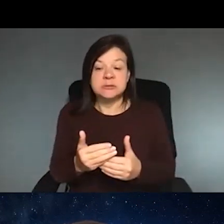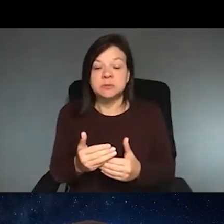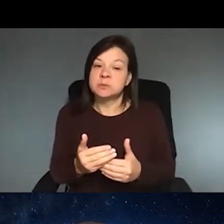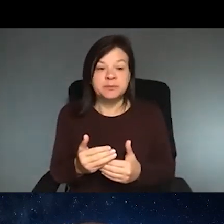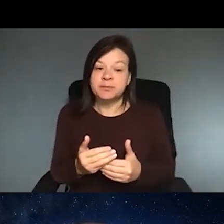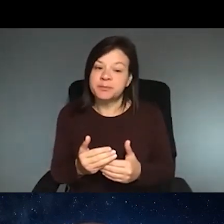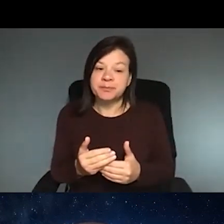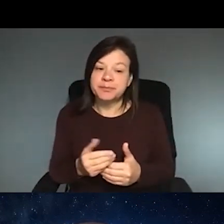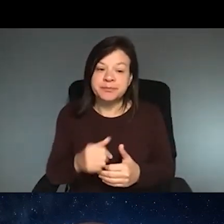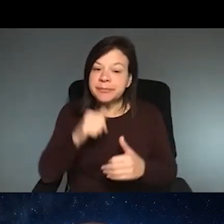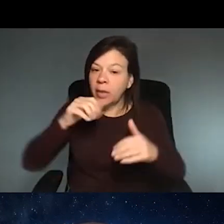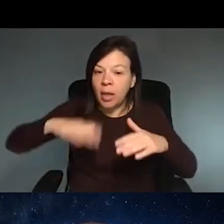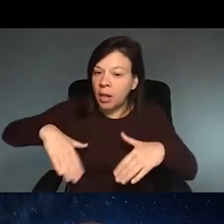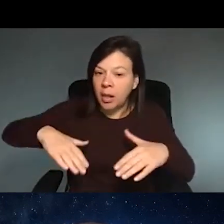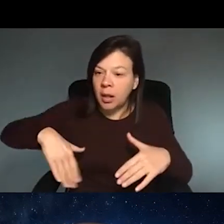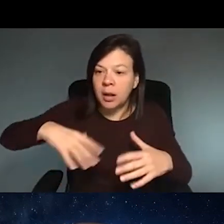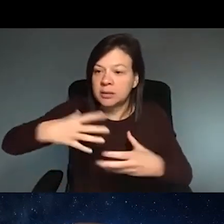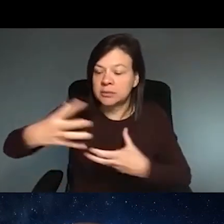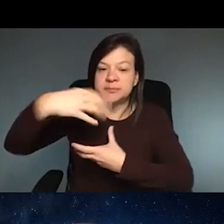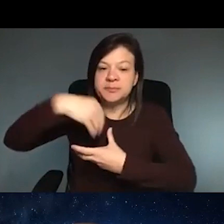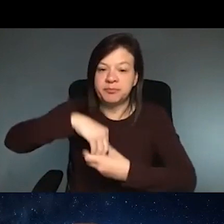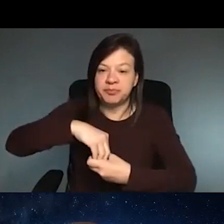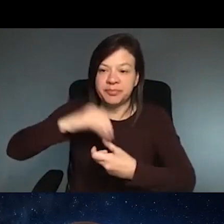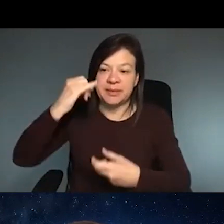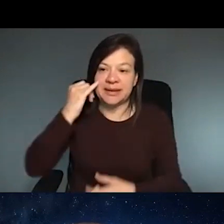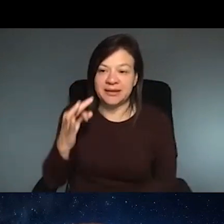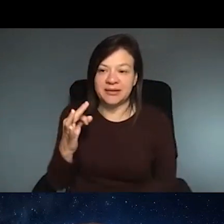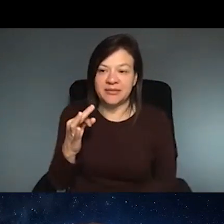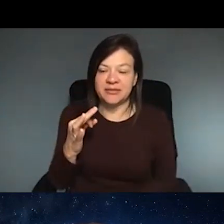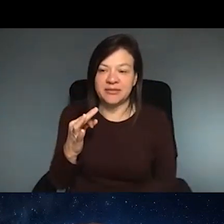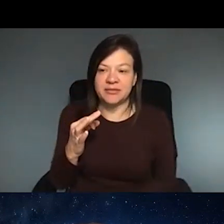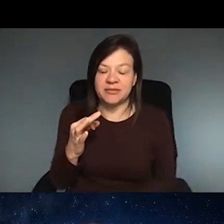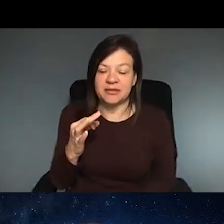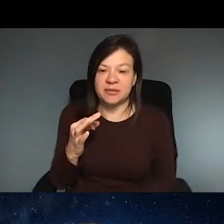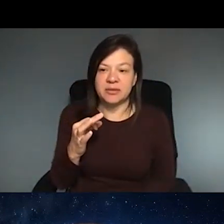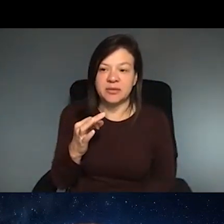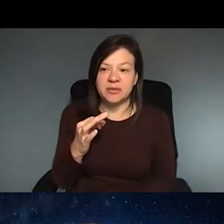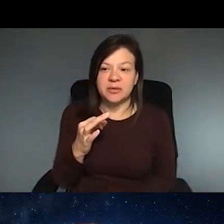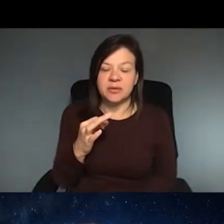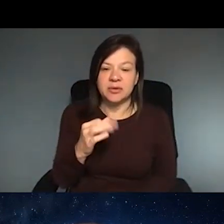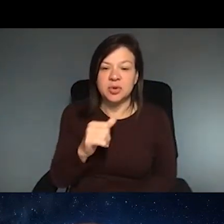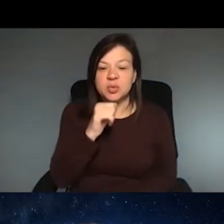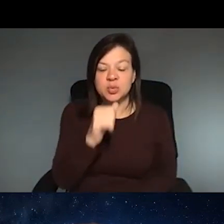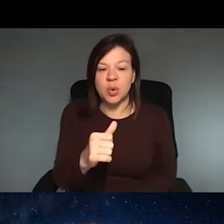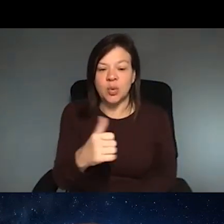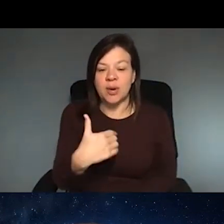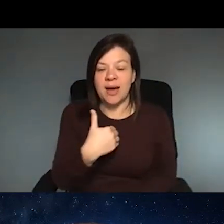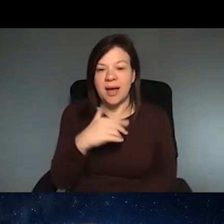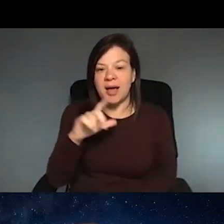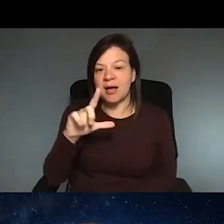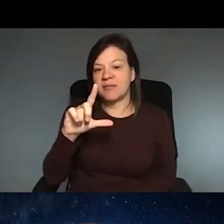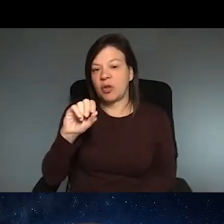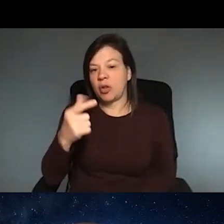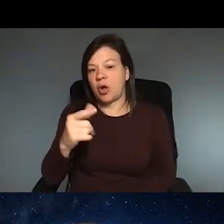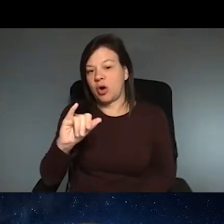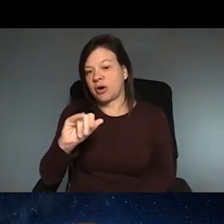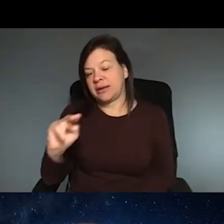YET INCLUDED IF YOU DON'T HAVE A LOG-INEXPERIENCE ON YOUR WORDPRESS THEN MIGRATION SERVICE TEAM WON'T